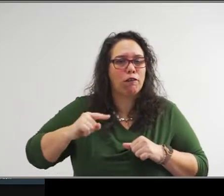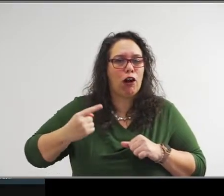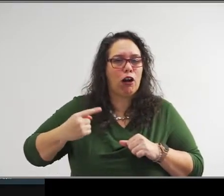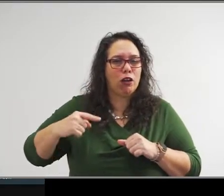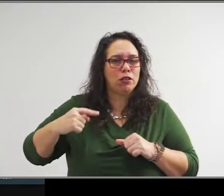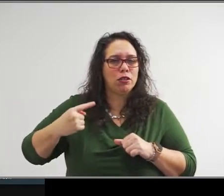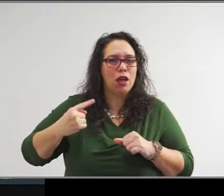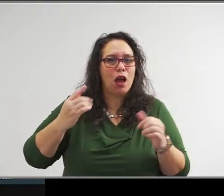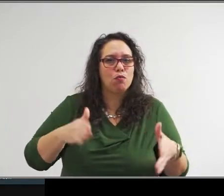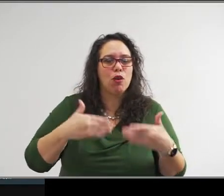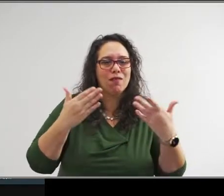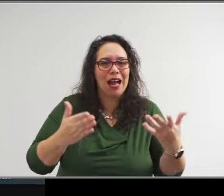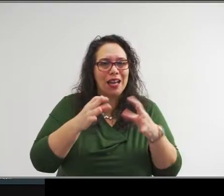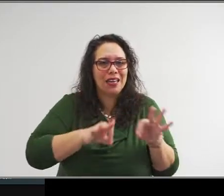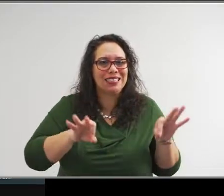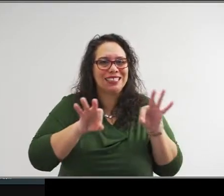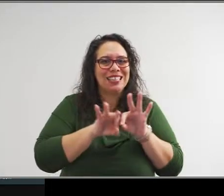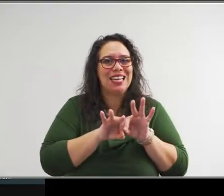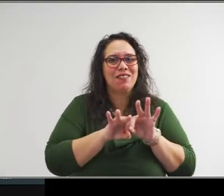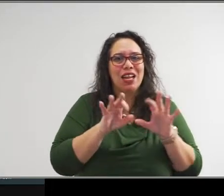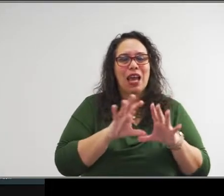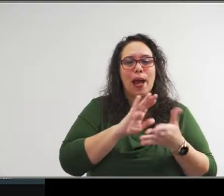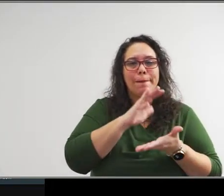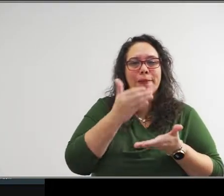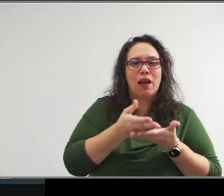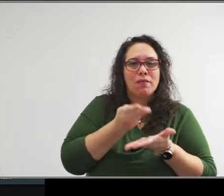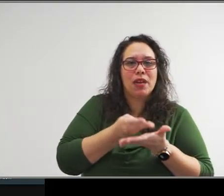provided a significant amount of funding to school districts